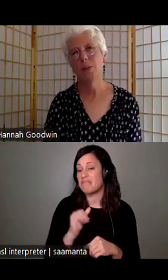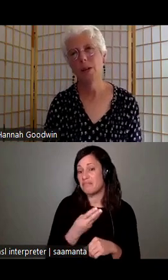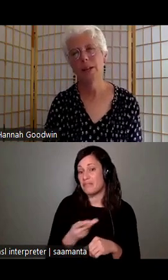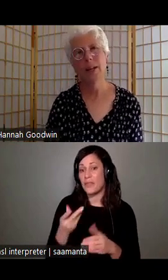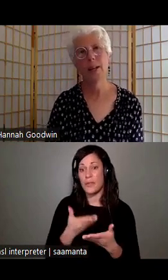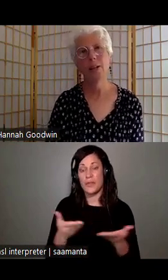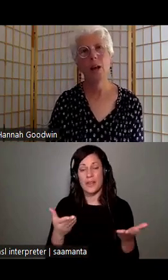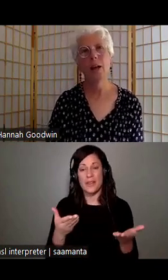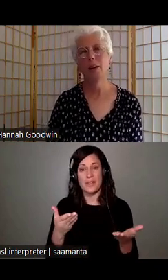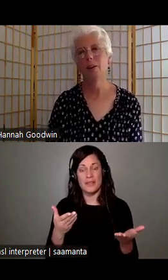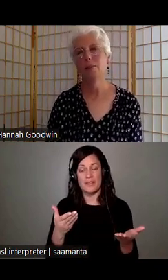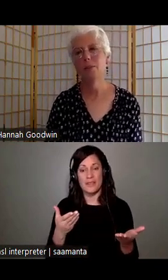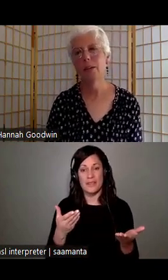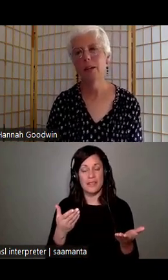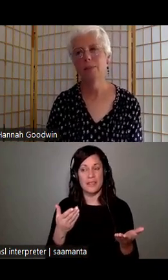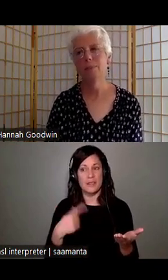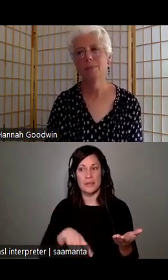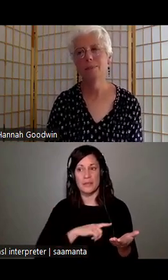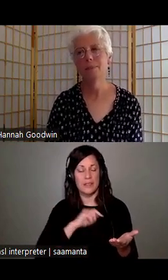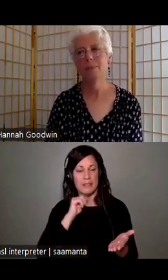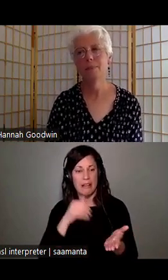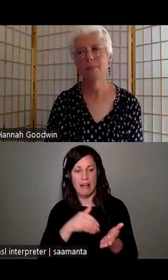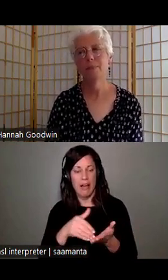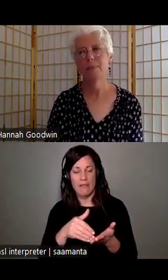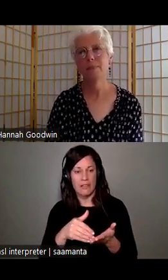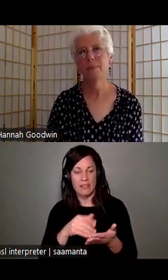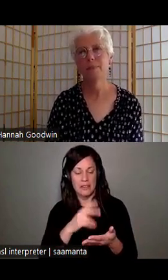that we do not get a lot of proposal submissions for.